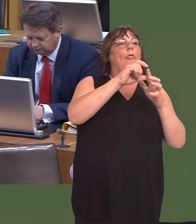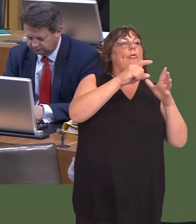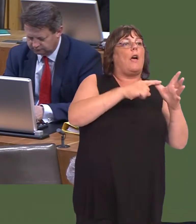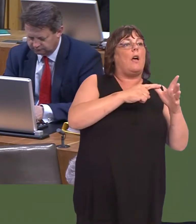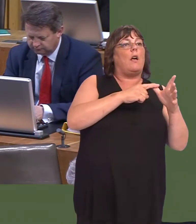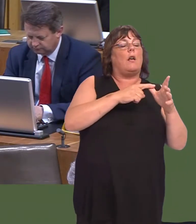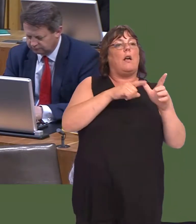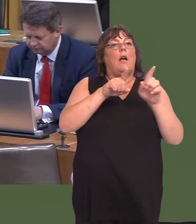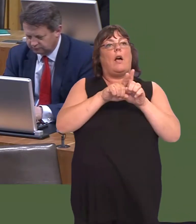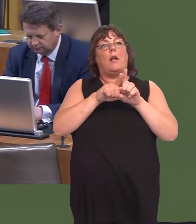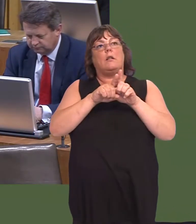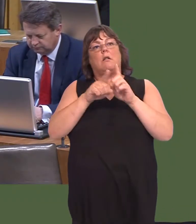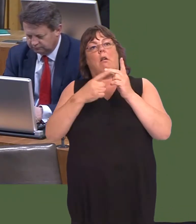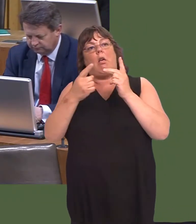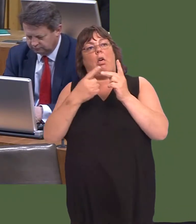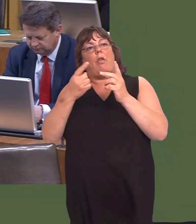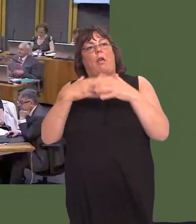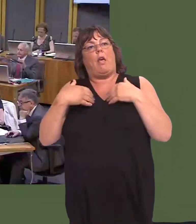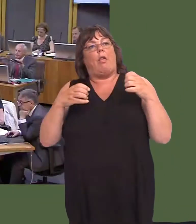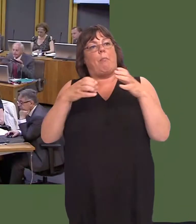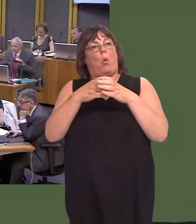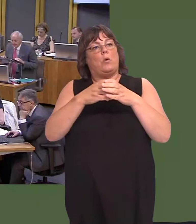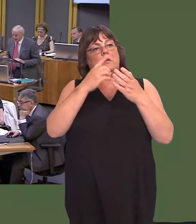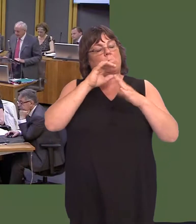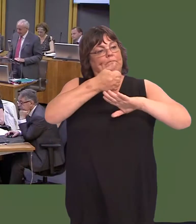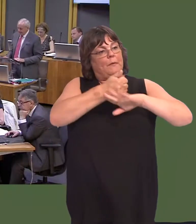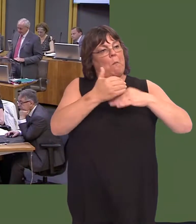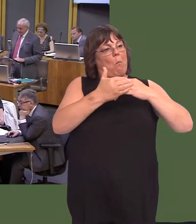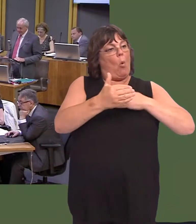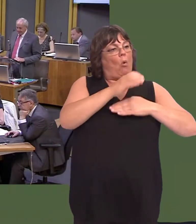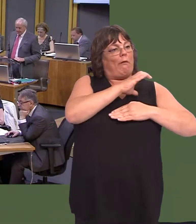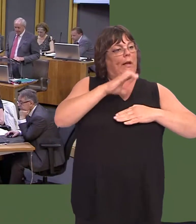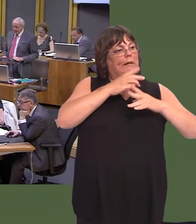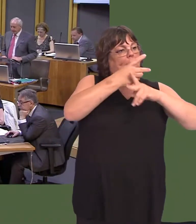and timely cancer care to their respective populations. Neil Hamilton: I thank the First Minister for that reply.